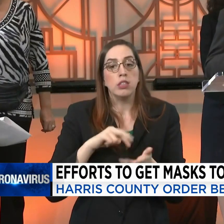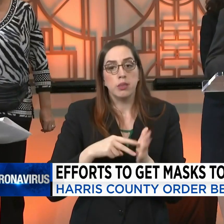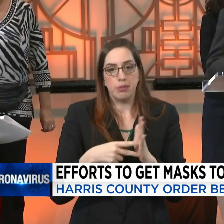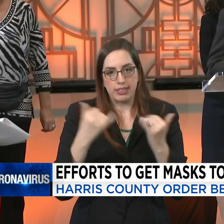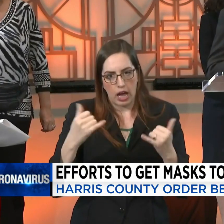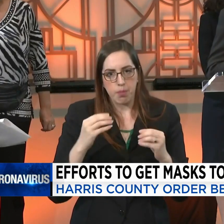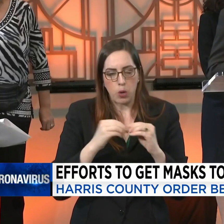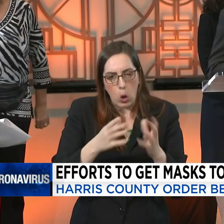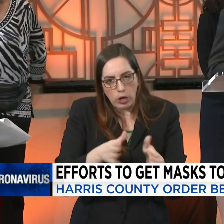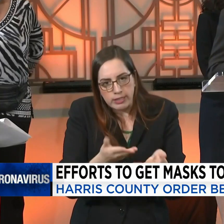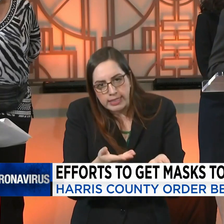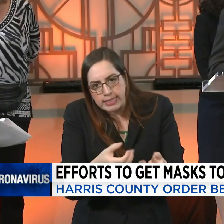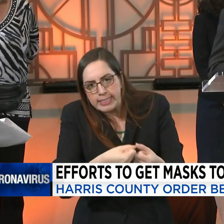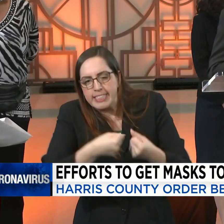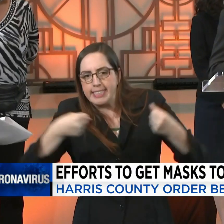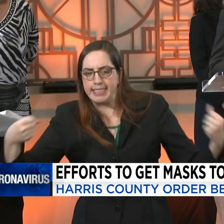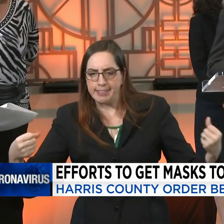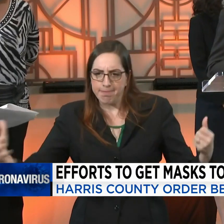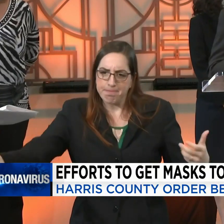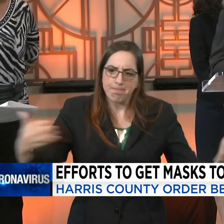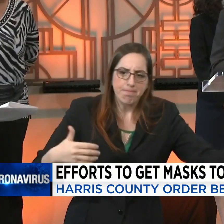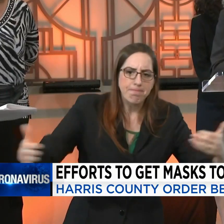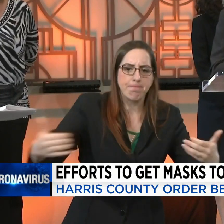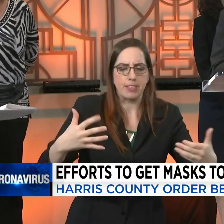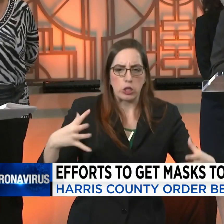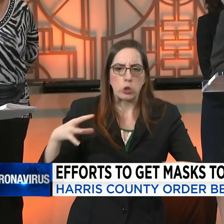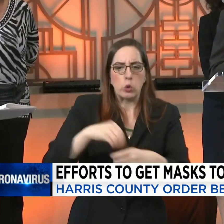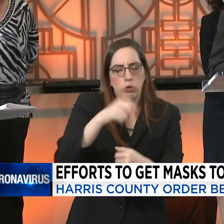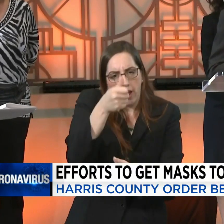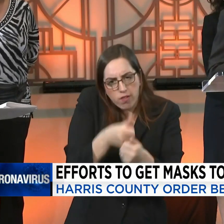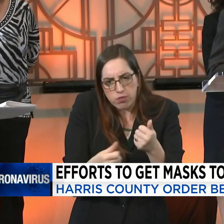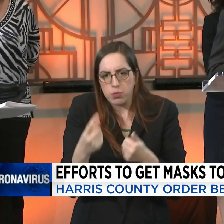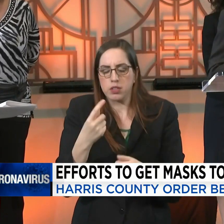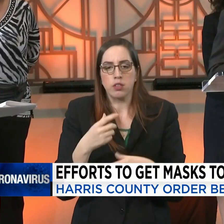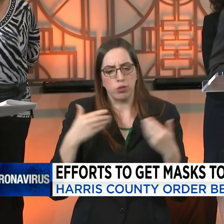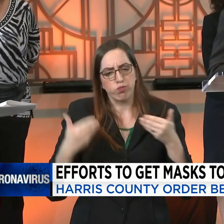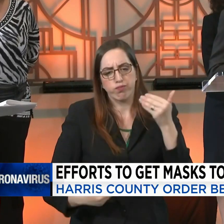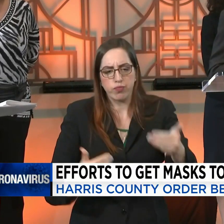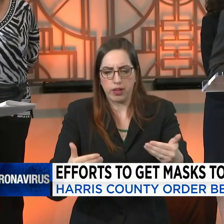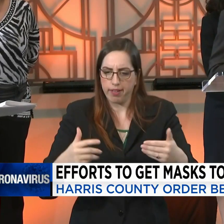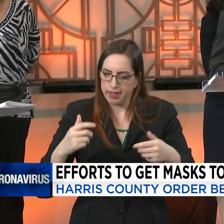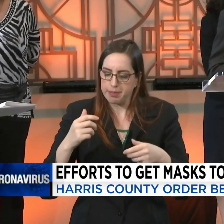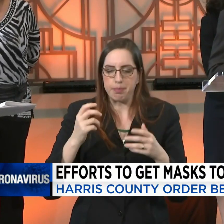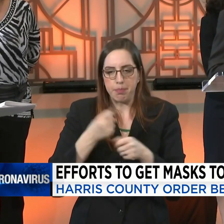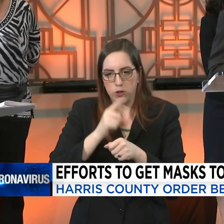populations of honorable communities and we know that communities and we know that this particular virus has had a this particular virus has had a disproportionate impact on disproportionate impact on those communities and has a those communities and has a conversation is turning more